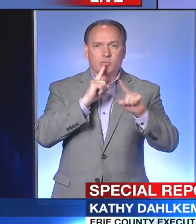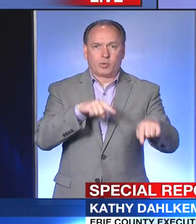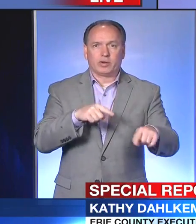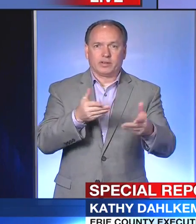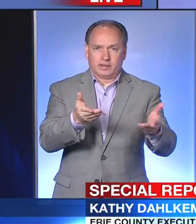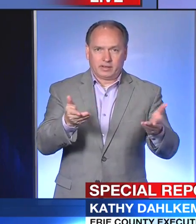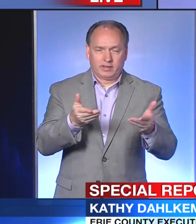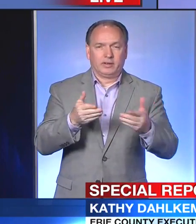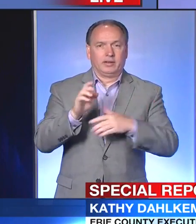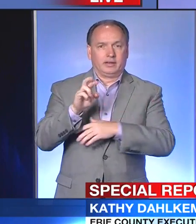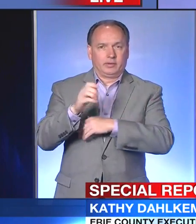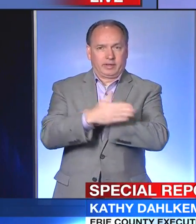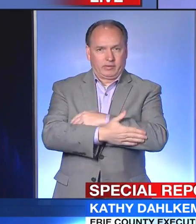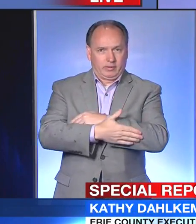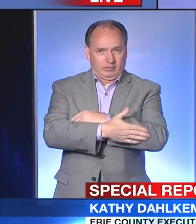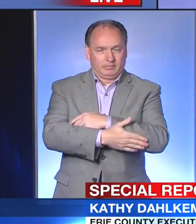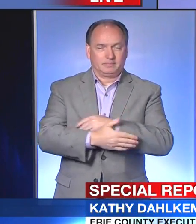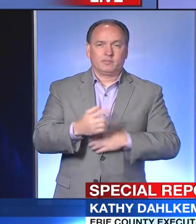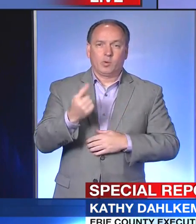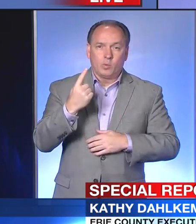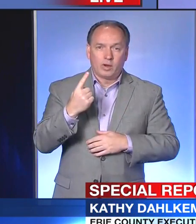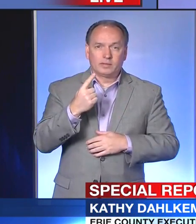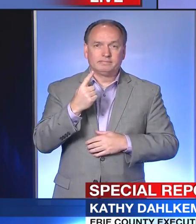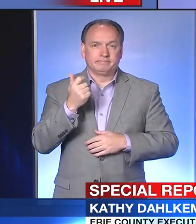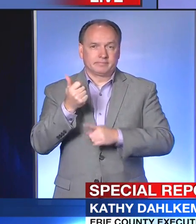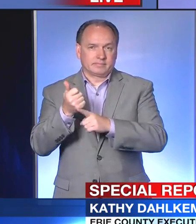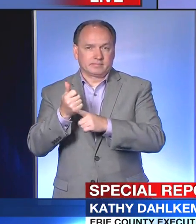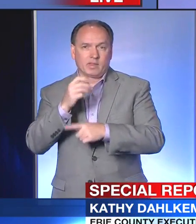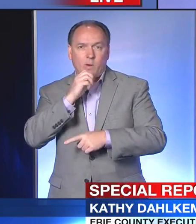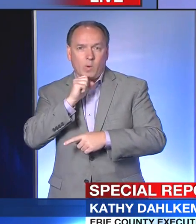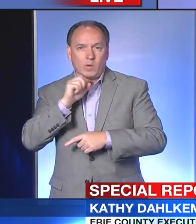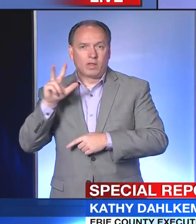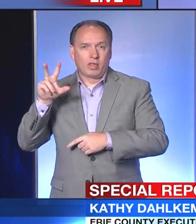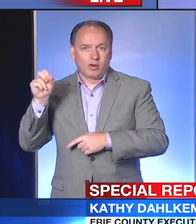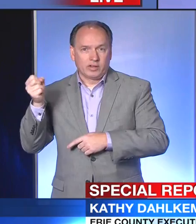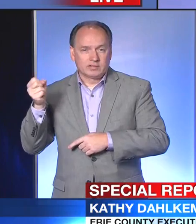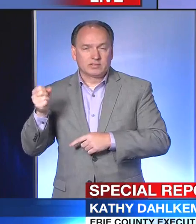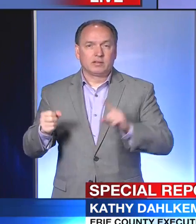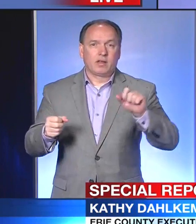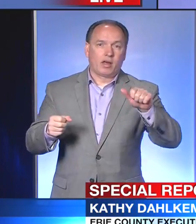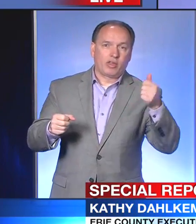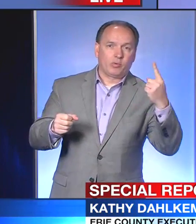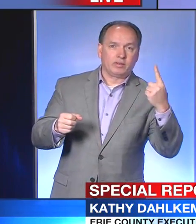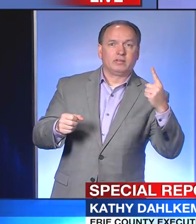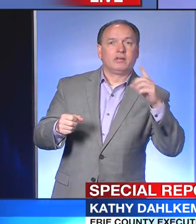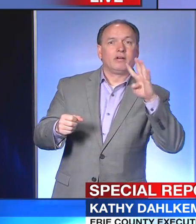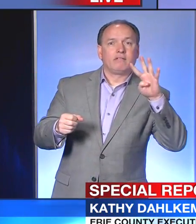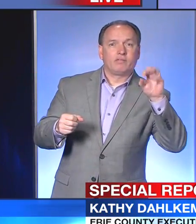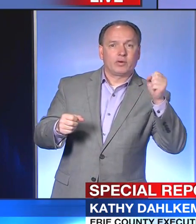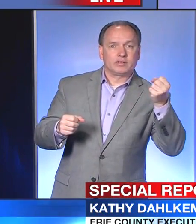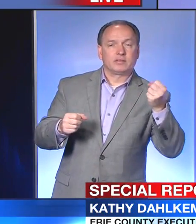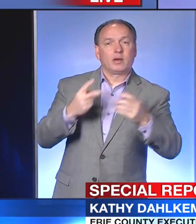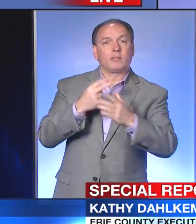IN ERIE COUNTY. TODAY WE HAVE TWO NEW POSITIVE CASES TO REPORT OF COVID-19 IN ERIE COUNTY.